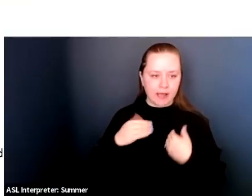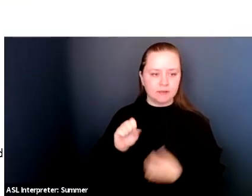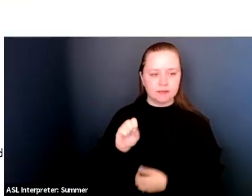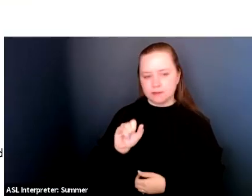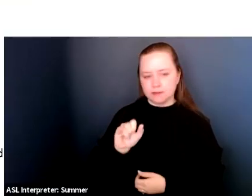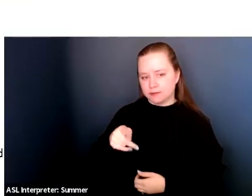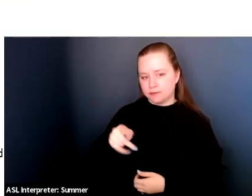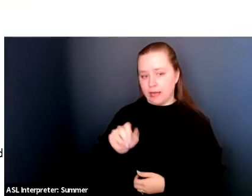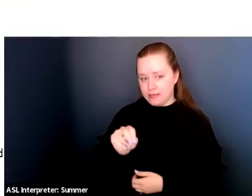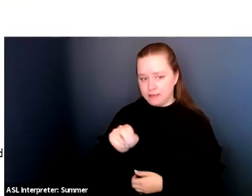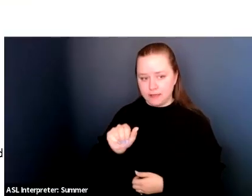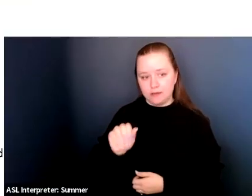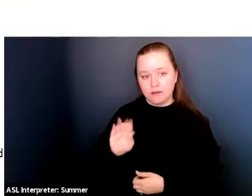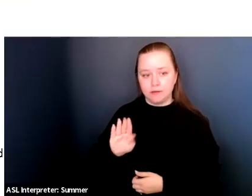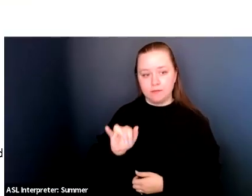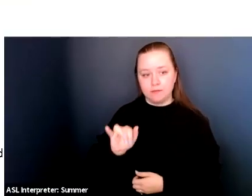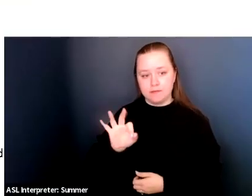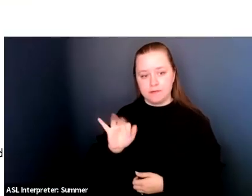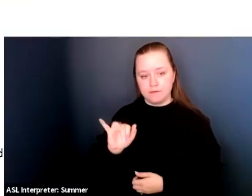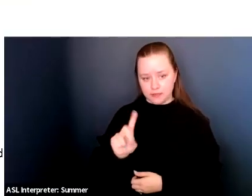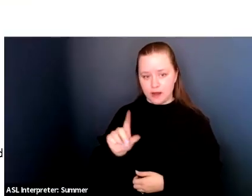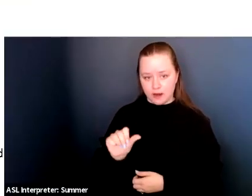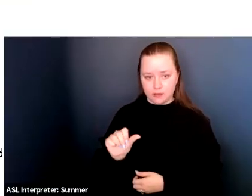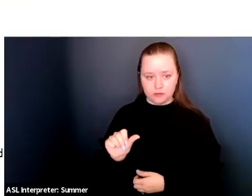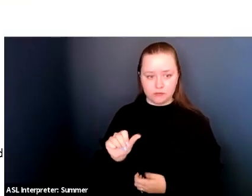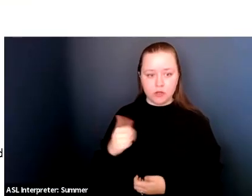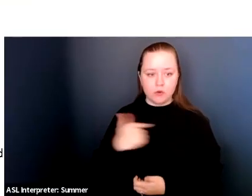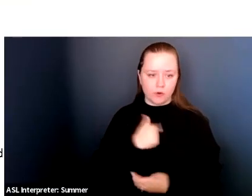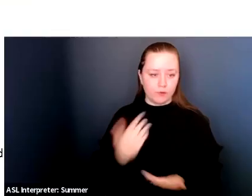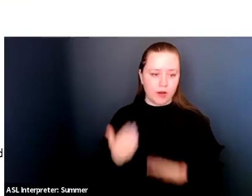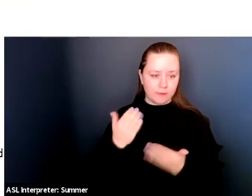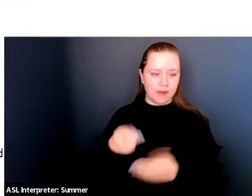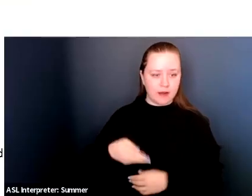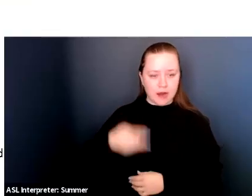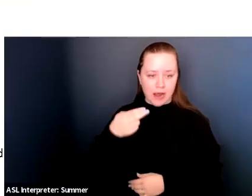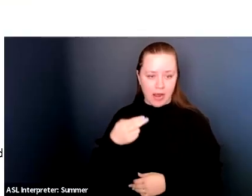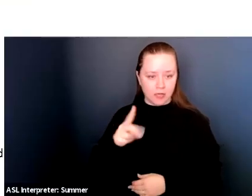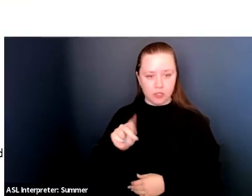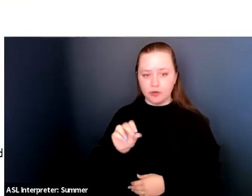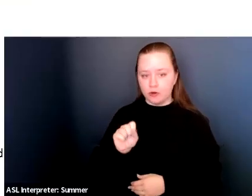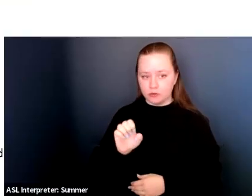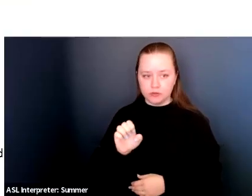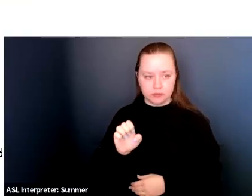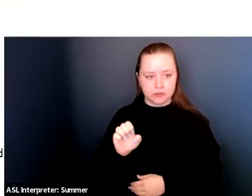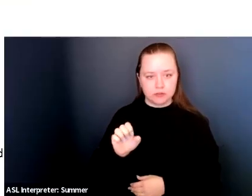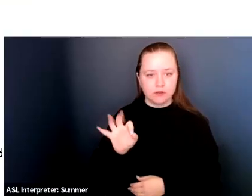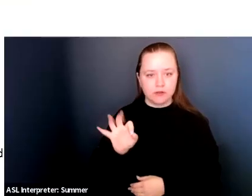themselves or in their family members, we recommend a higher dose of folic acid before trying to conceive,